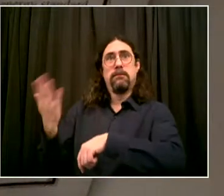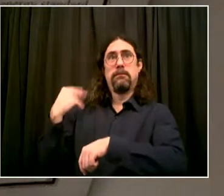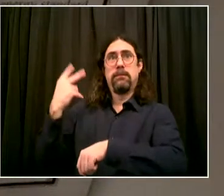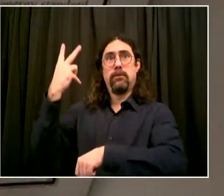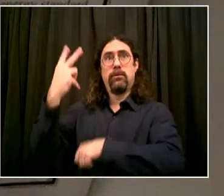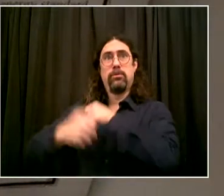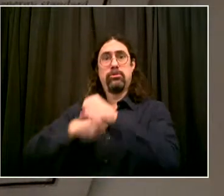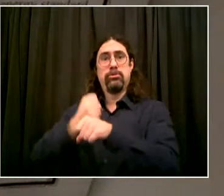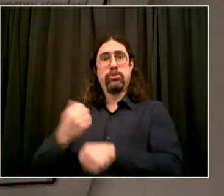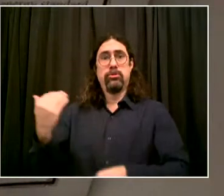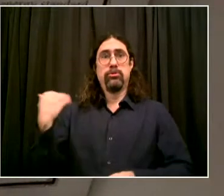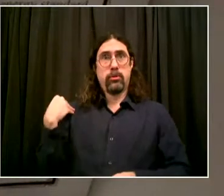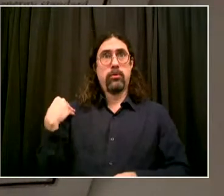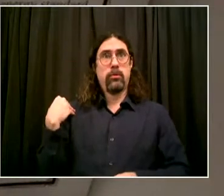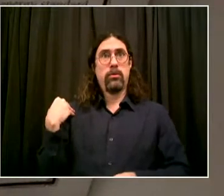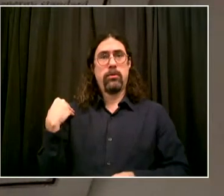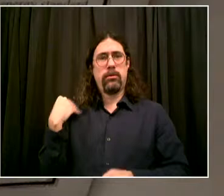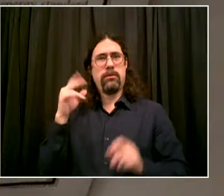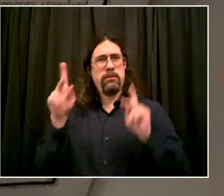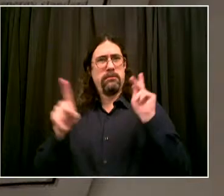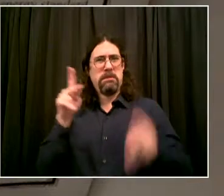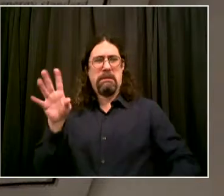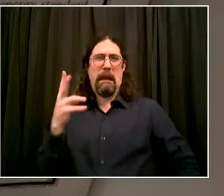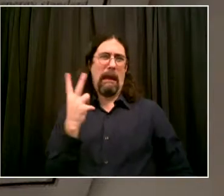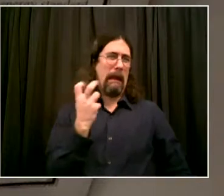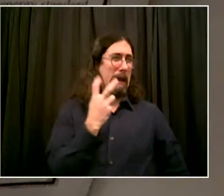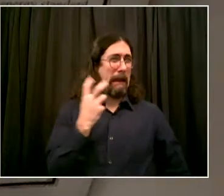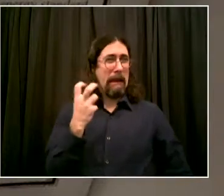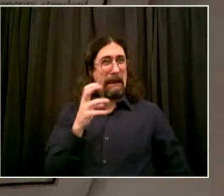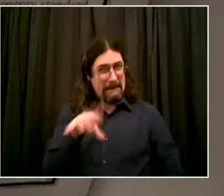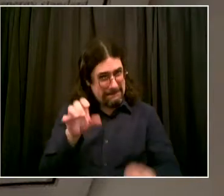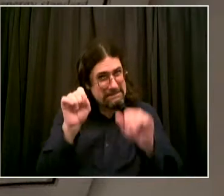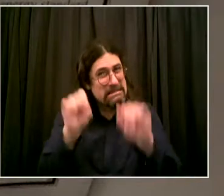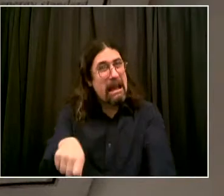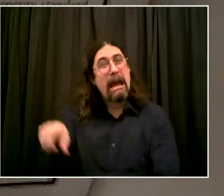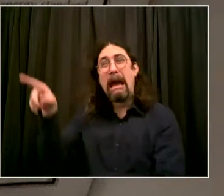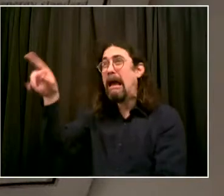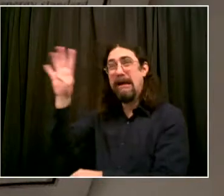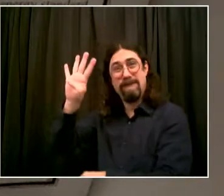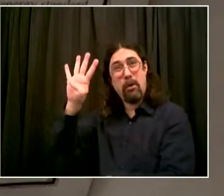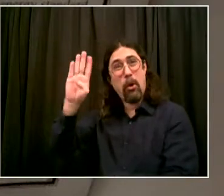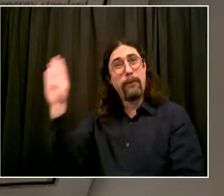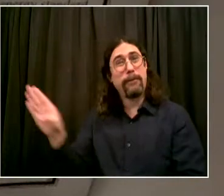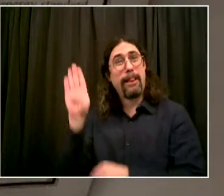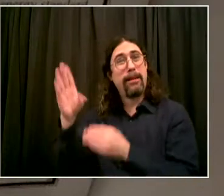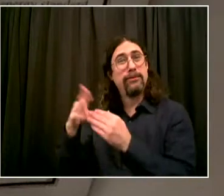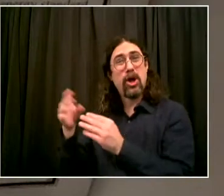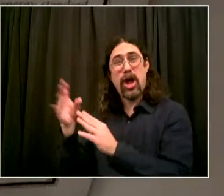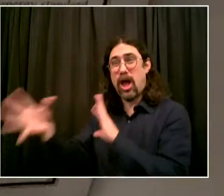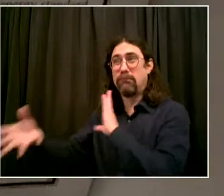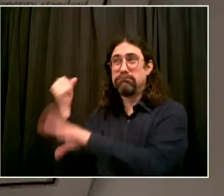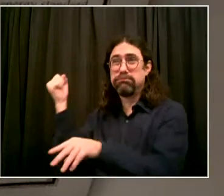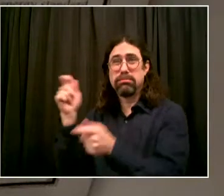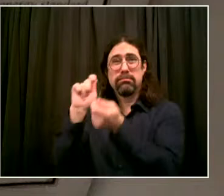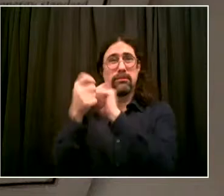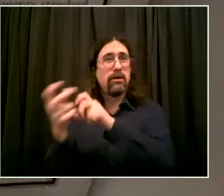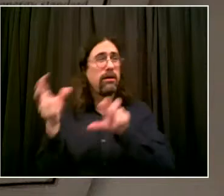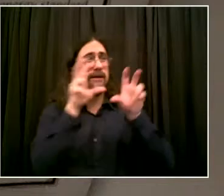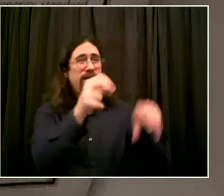THERE WERE A NUMBER OF CYNICS WHO SAID IT WAS JUST AN ANNOUNCEMENEN T, CAN THEY ACTUALLY MAKE IT HAPPEN? I KNOW THAT THERE ARE LOTS